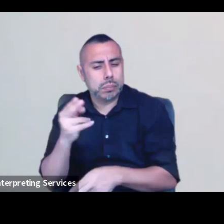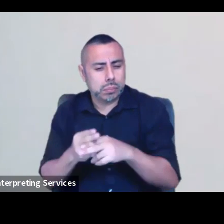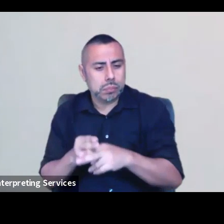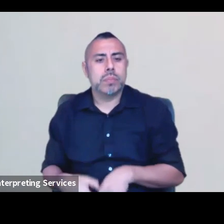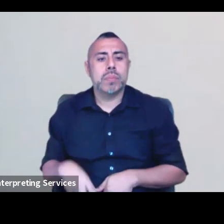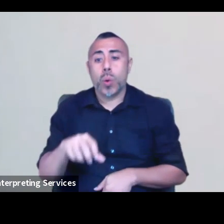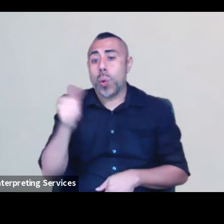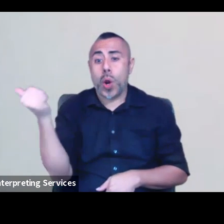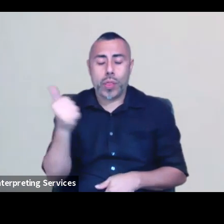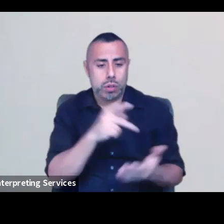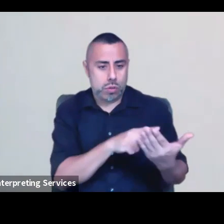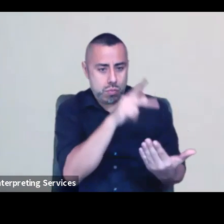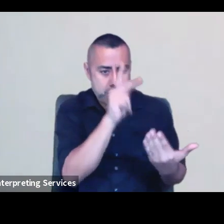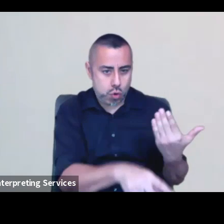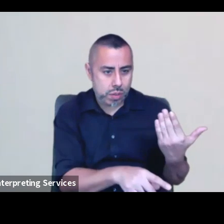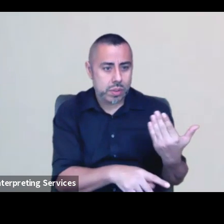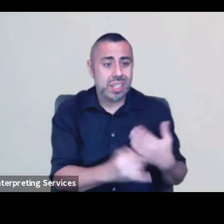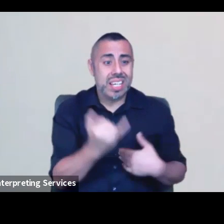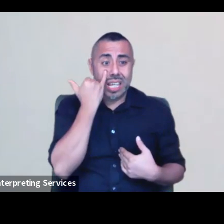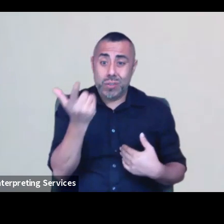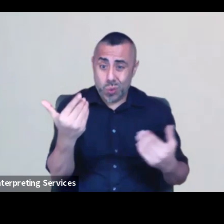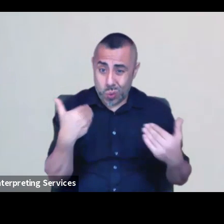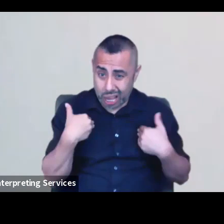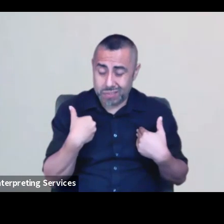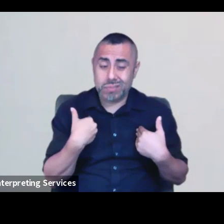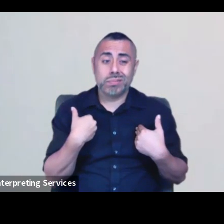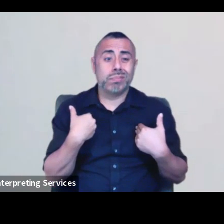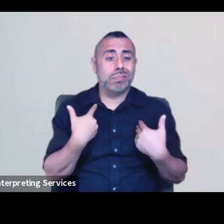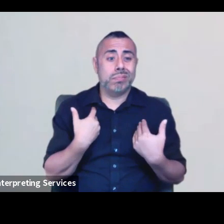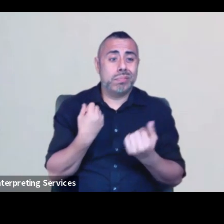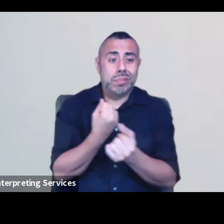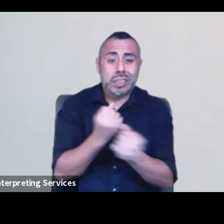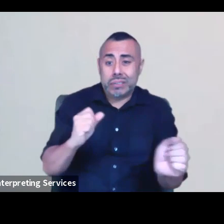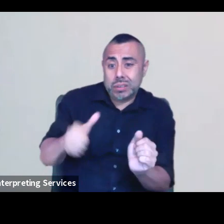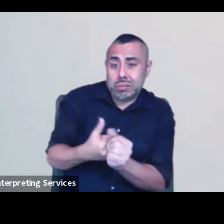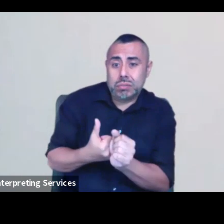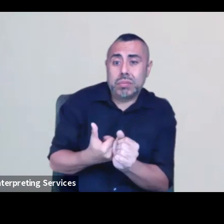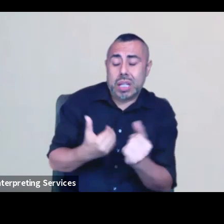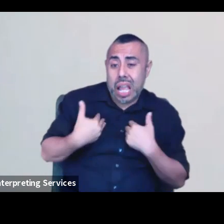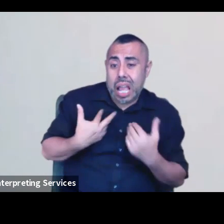and you have resource to share, share those resources with others in your circles.